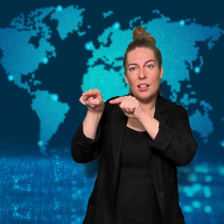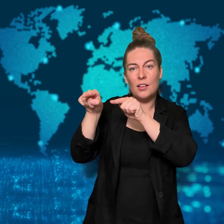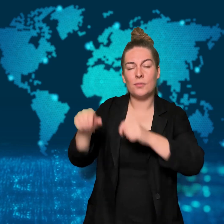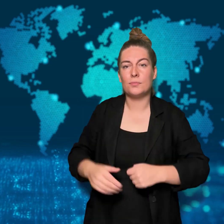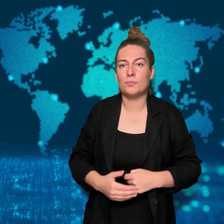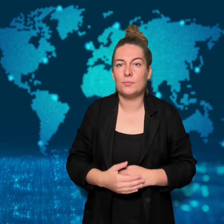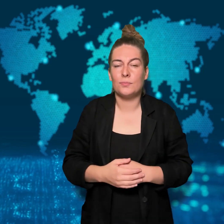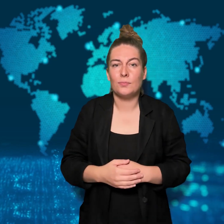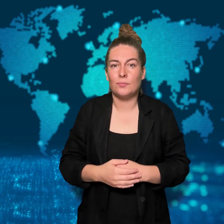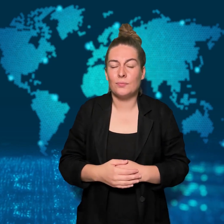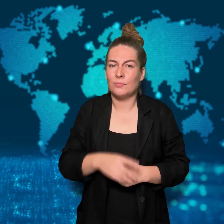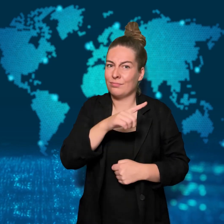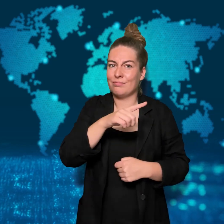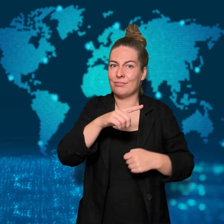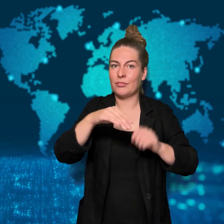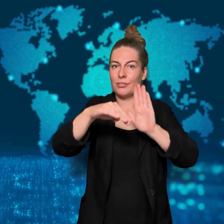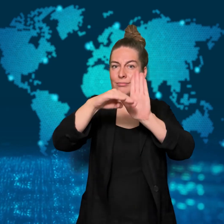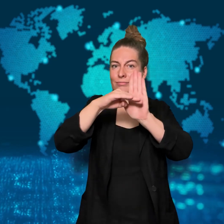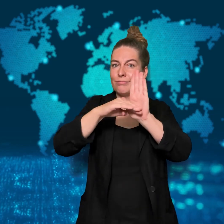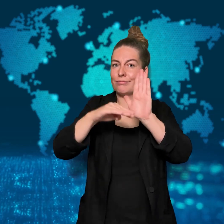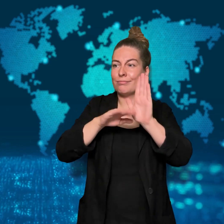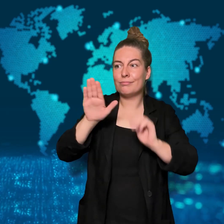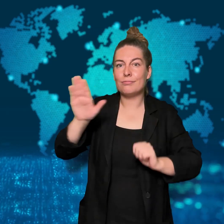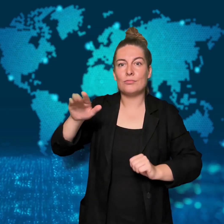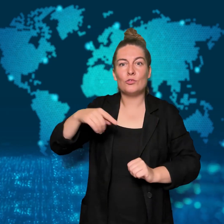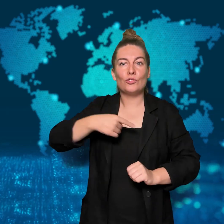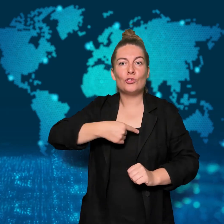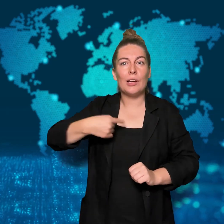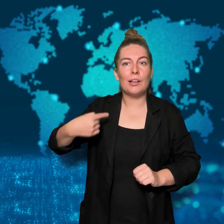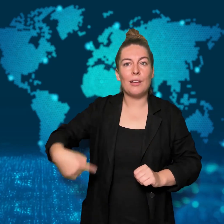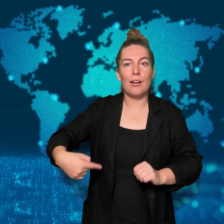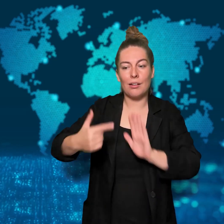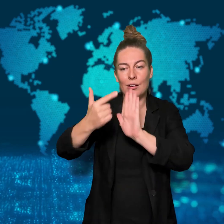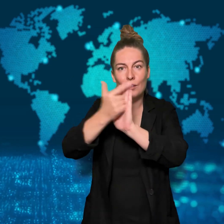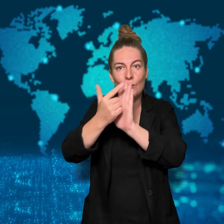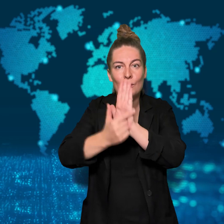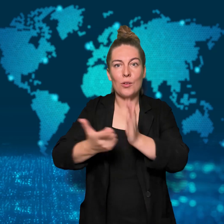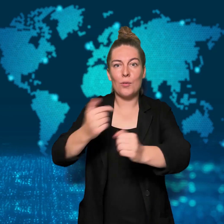In response, China has accused Canada of "malicious and provocative"